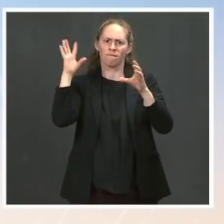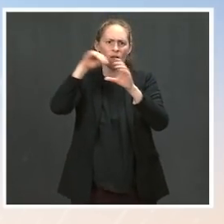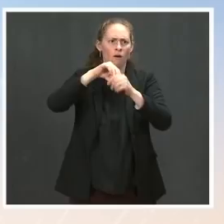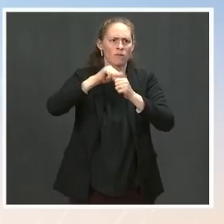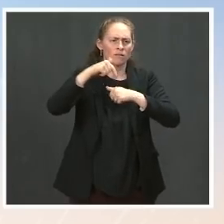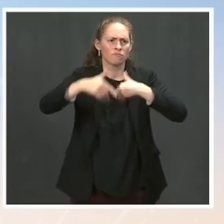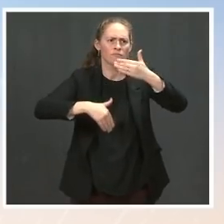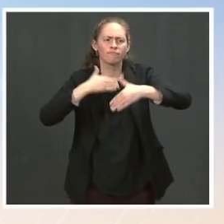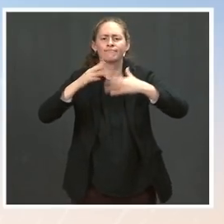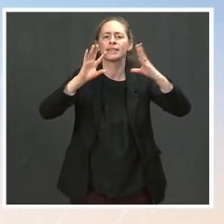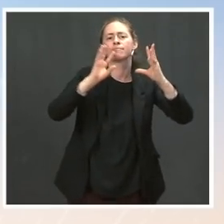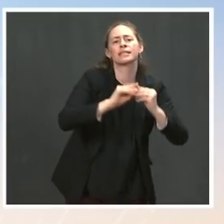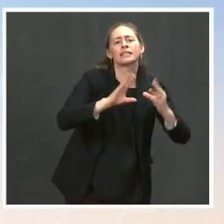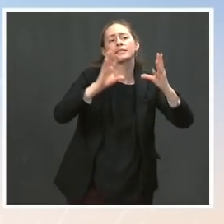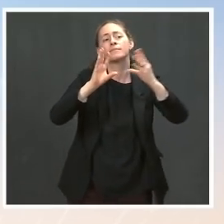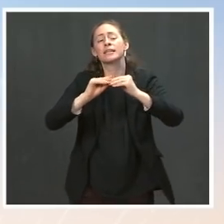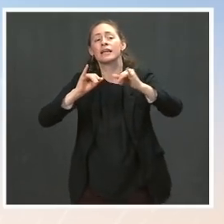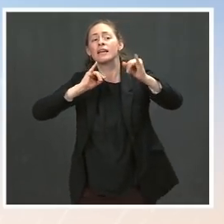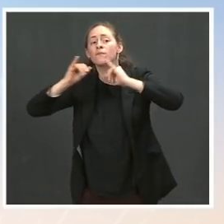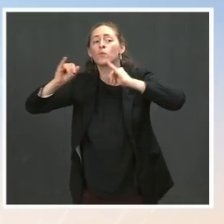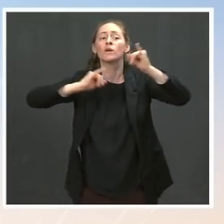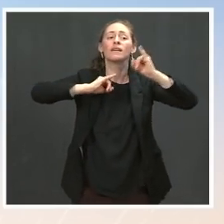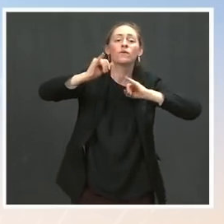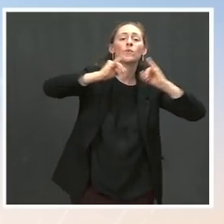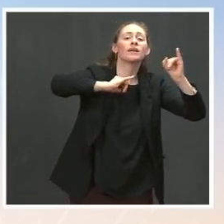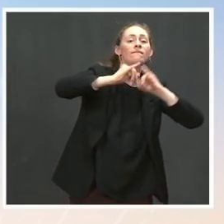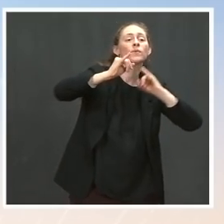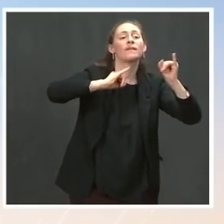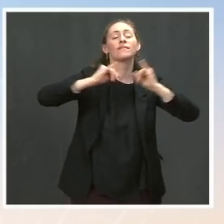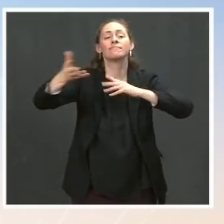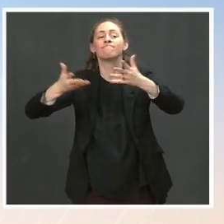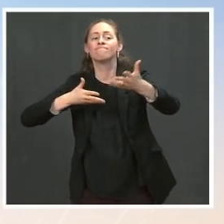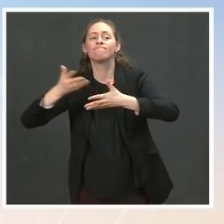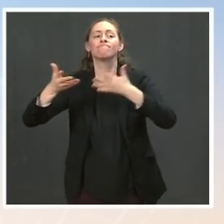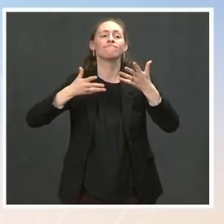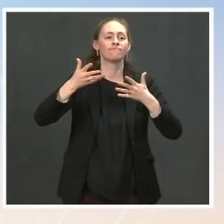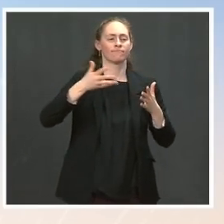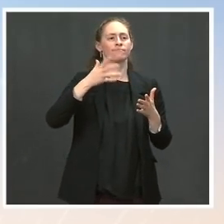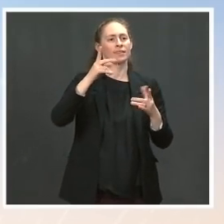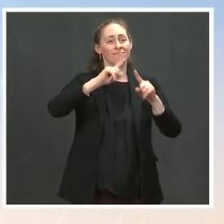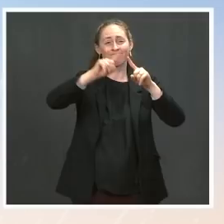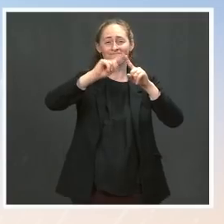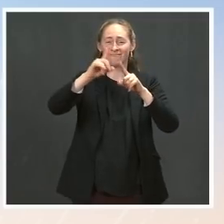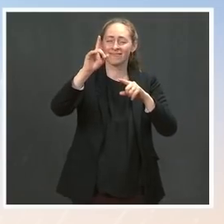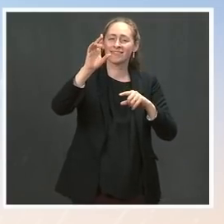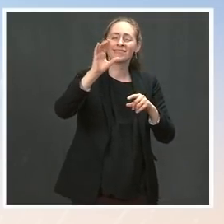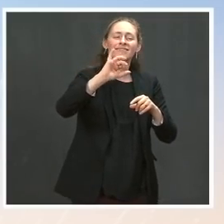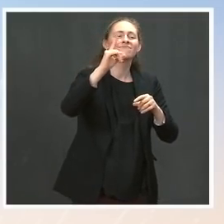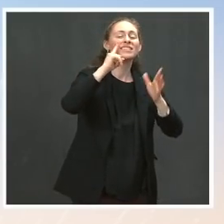You know, an example is Dr. Collins participated in "The 700 Club." Dr. Nunez-Smith hosted a faith leaders roundtable.